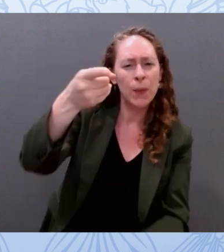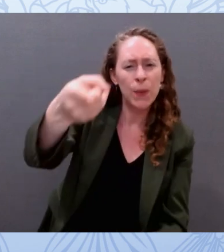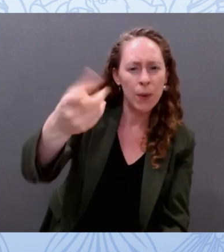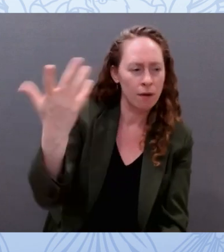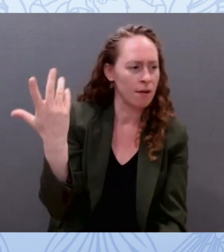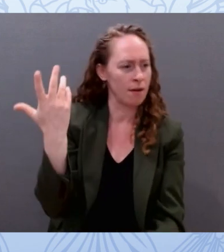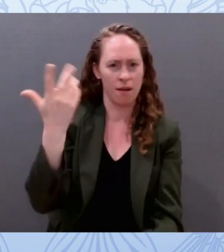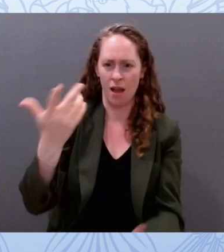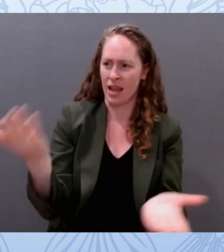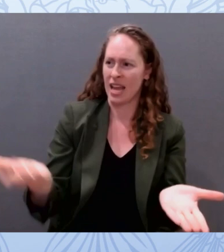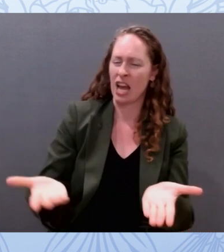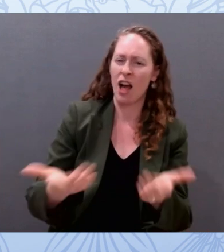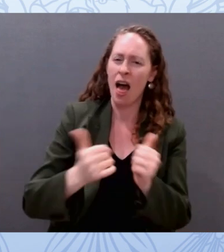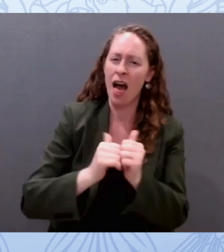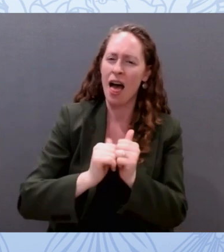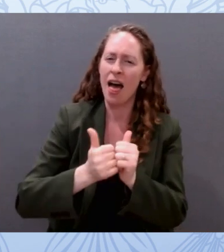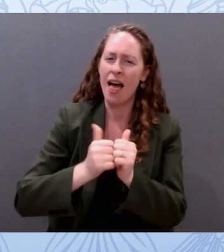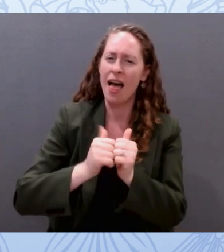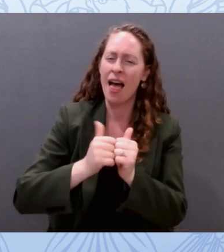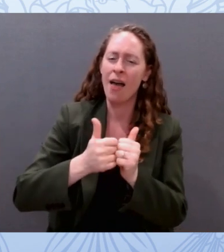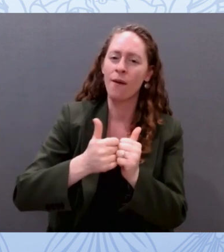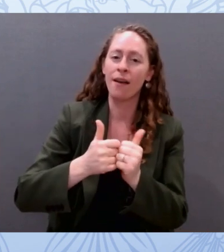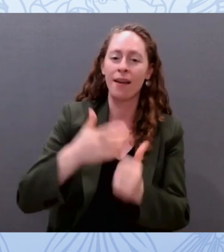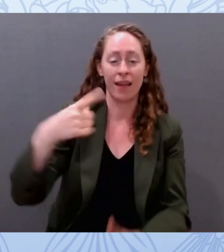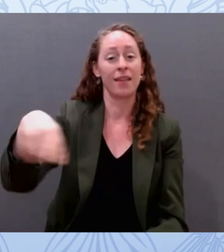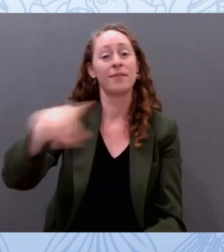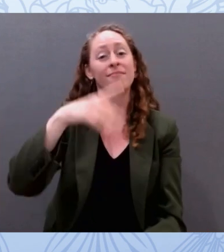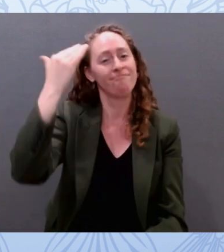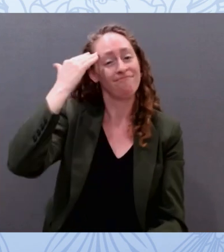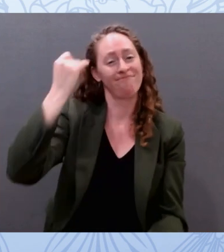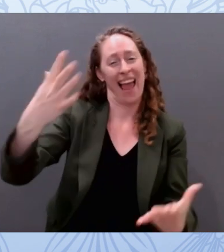I finished, I think, May 6th. I handed in my grades.